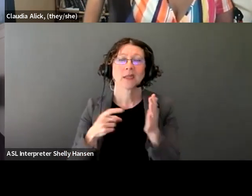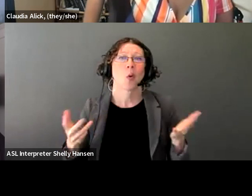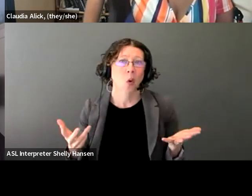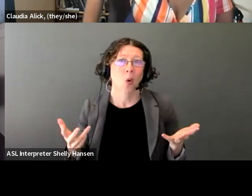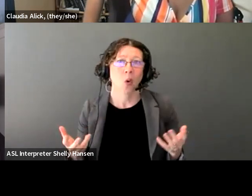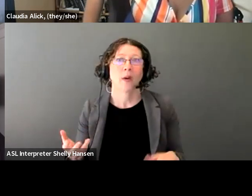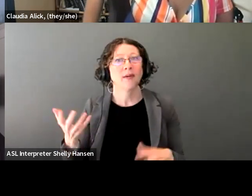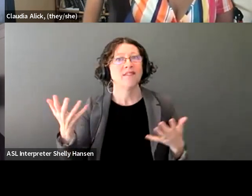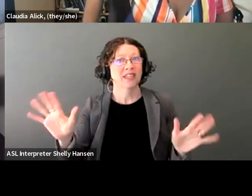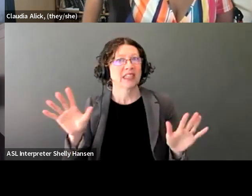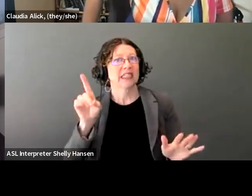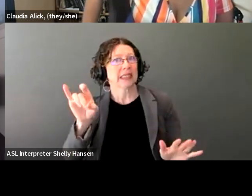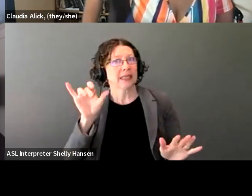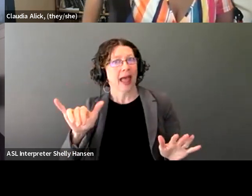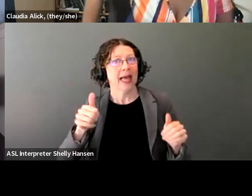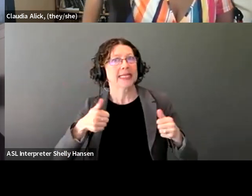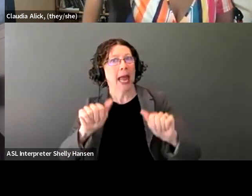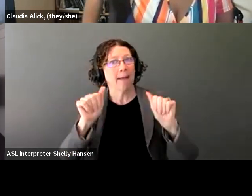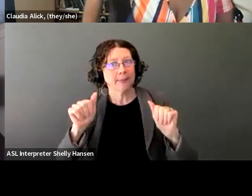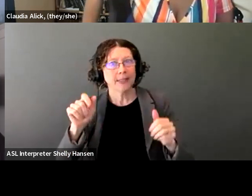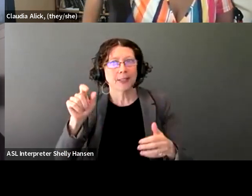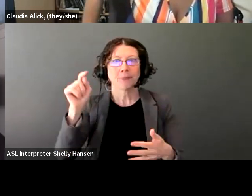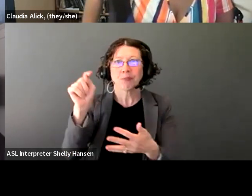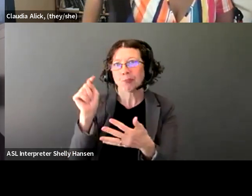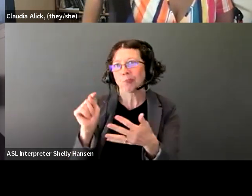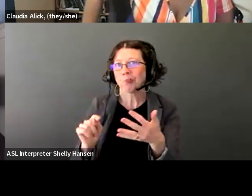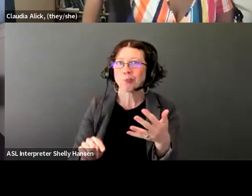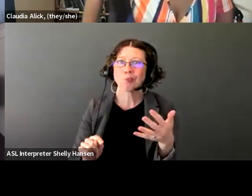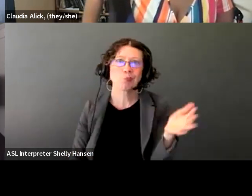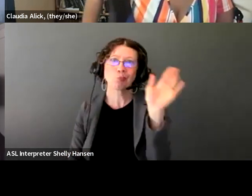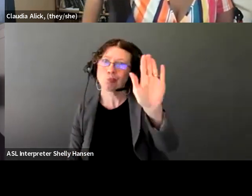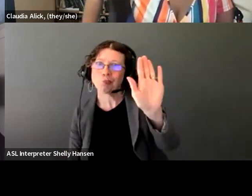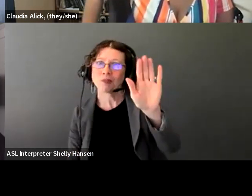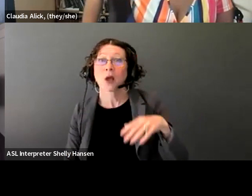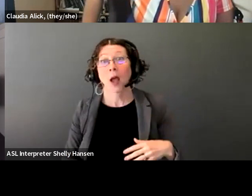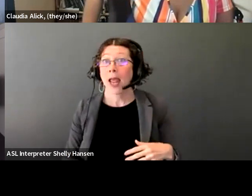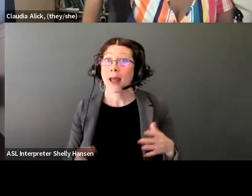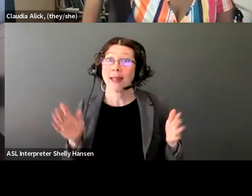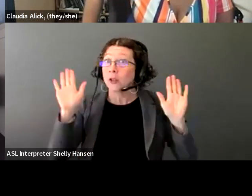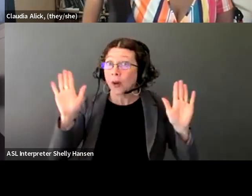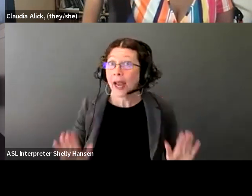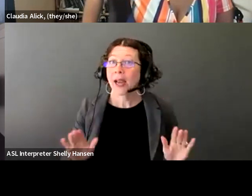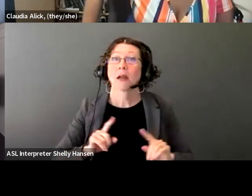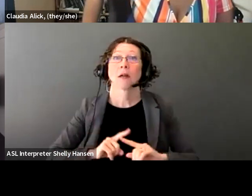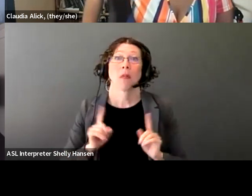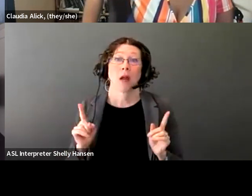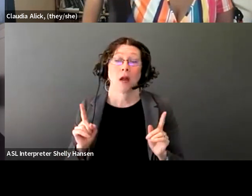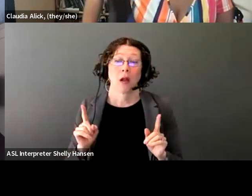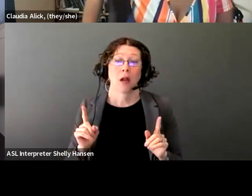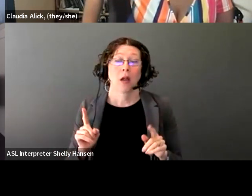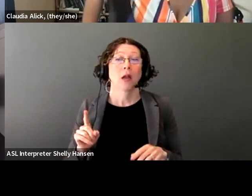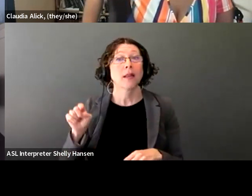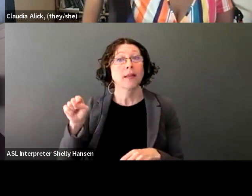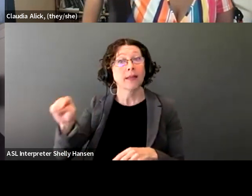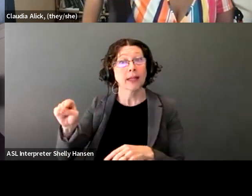attempt, and we know it's not great, but just like, you know, it's the industry of medicine,